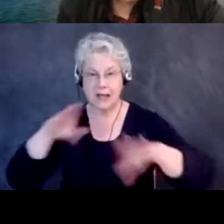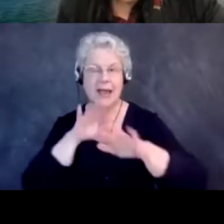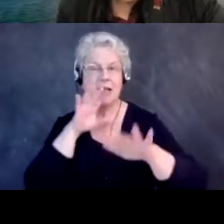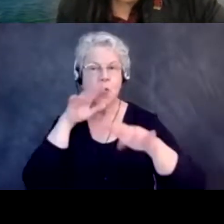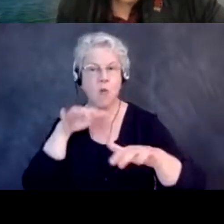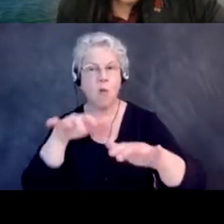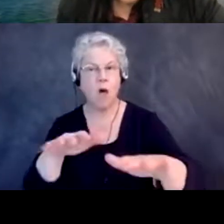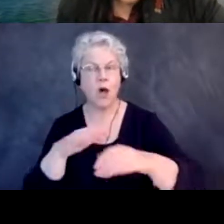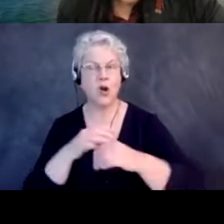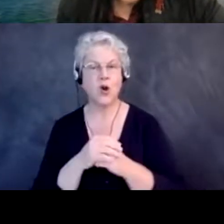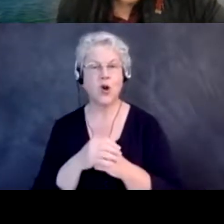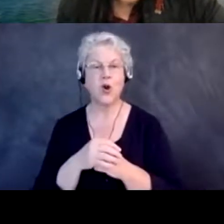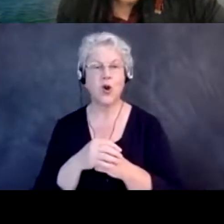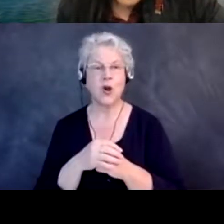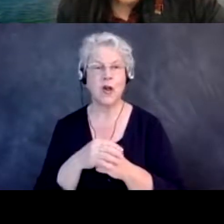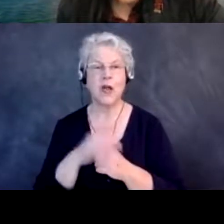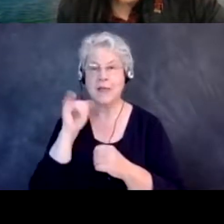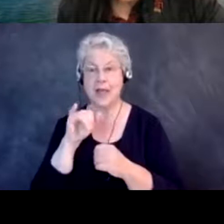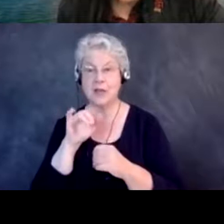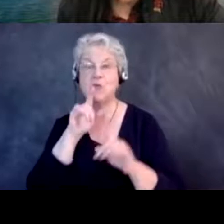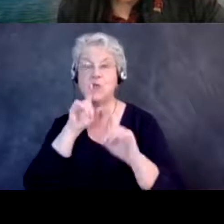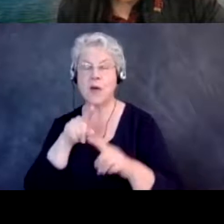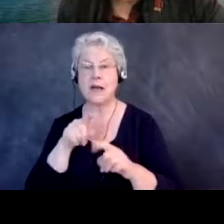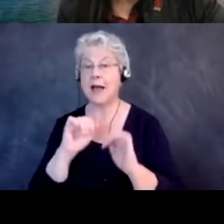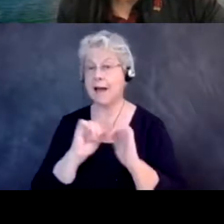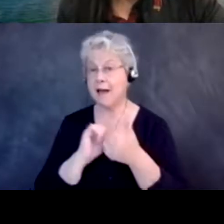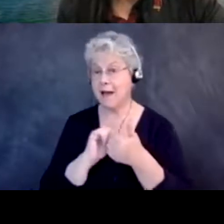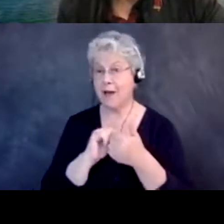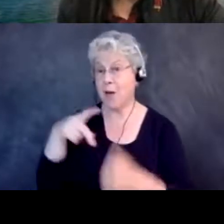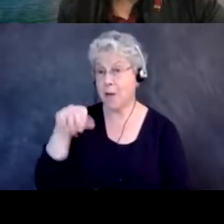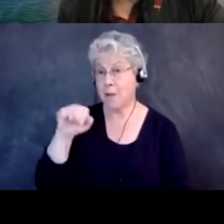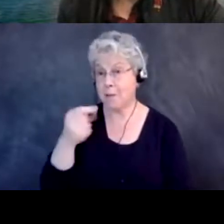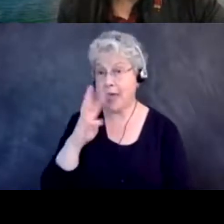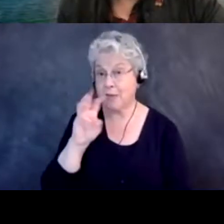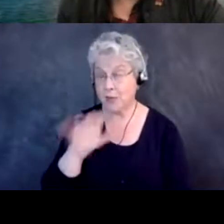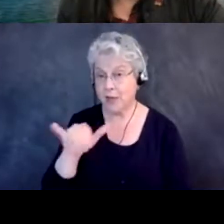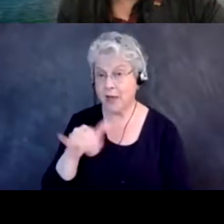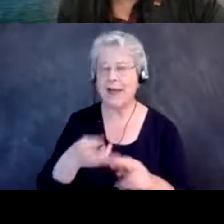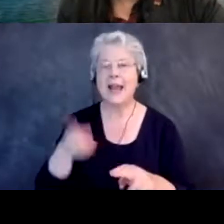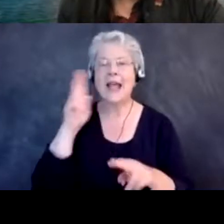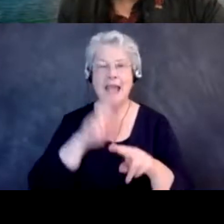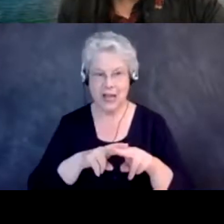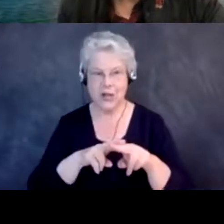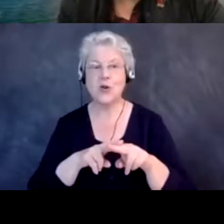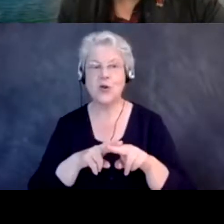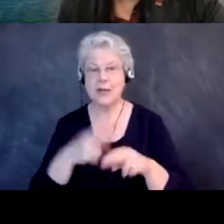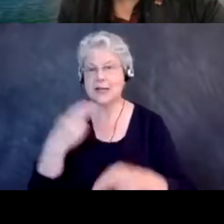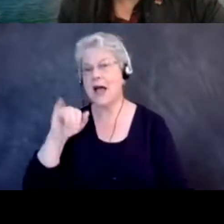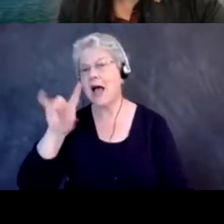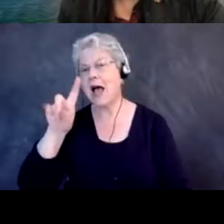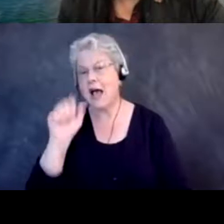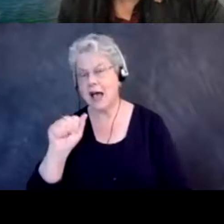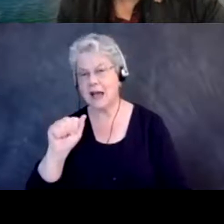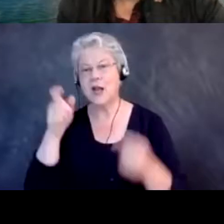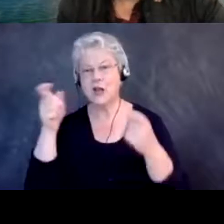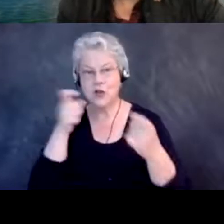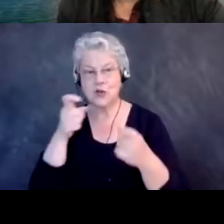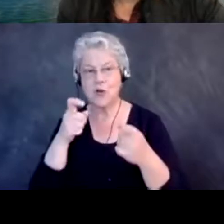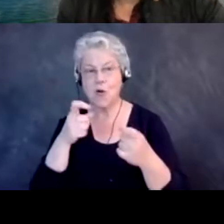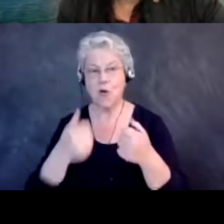A pathway would be to increase Haida control over Gwaii Haanas. So, Gwaii Haanas is a national park